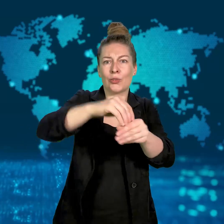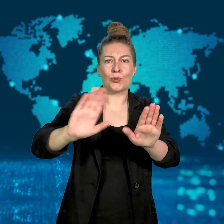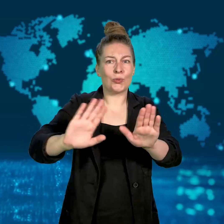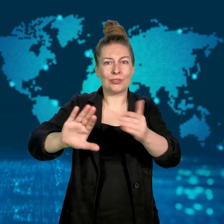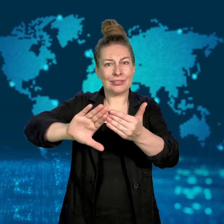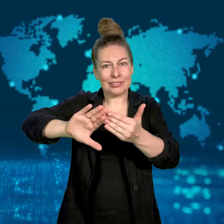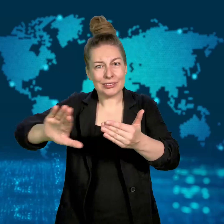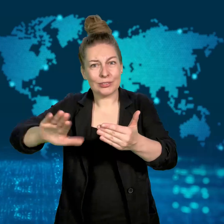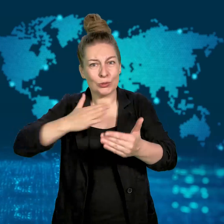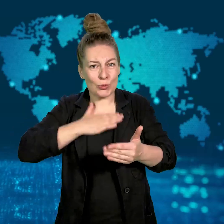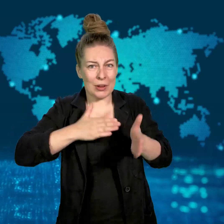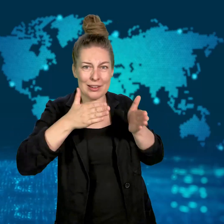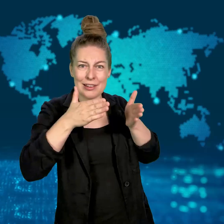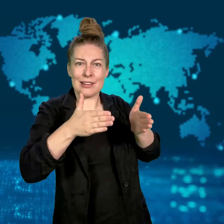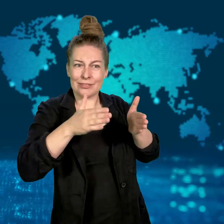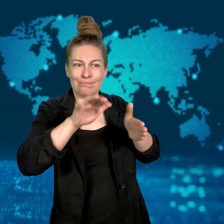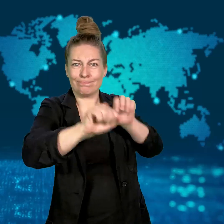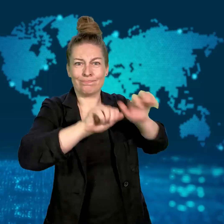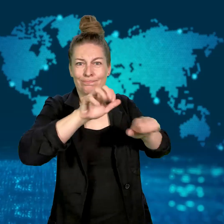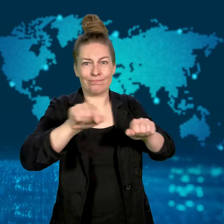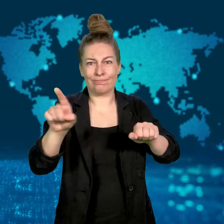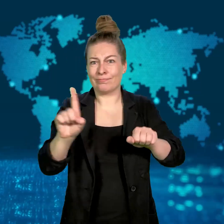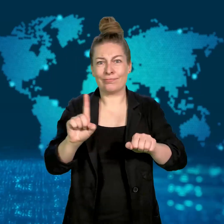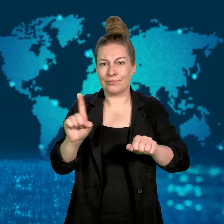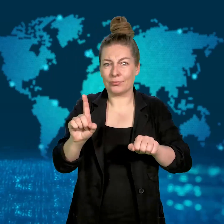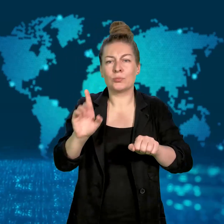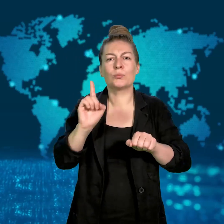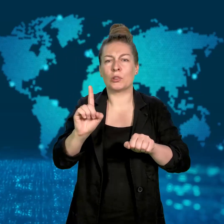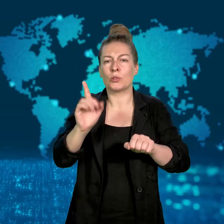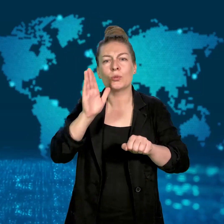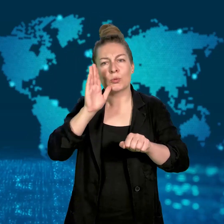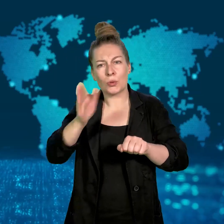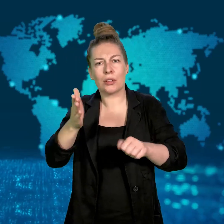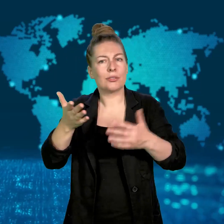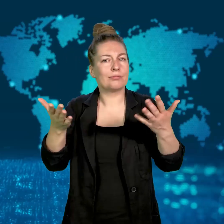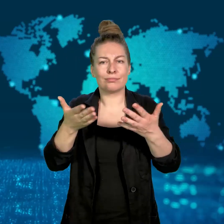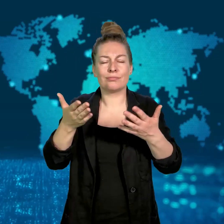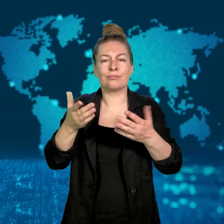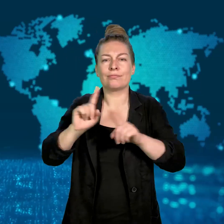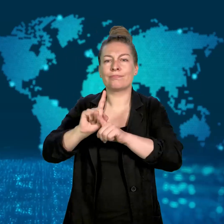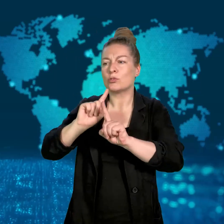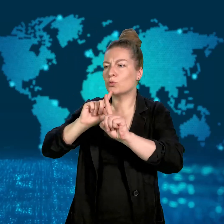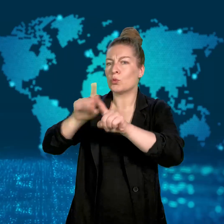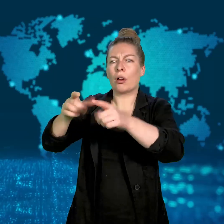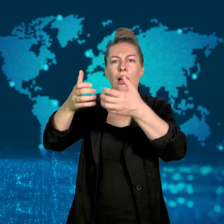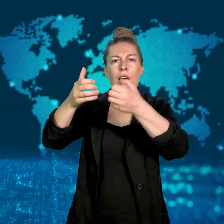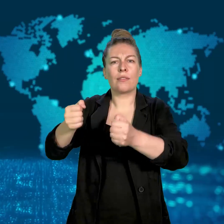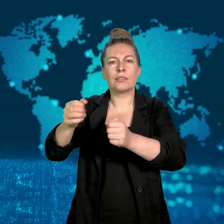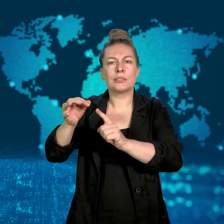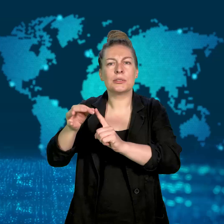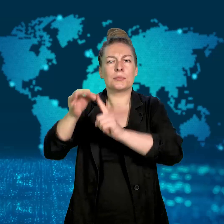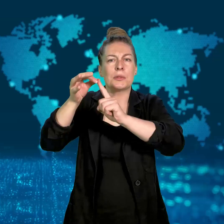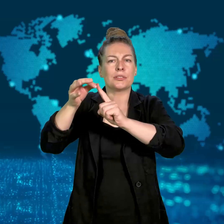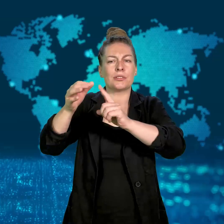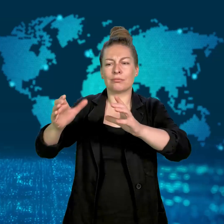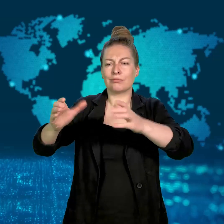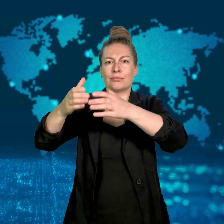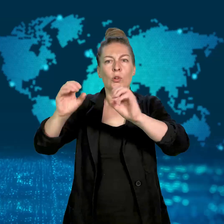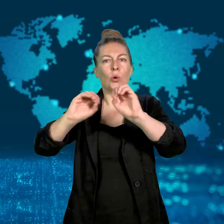The group will be charged with looking at the "circumstances of